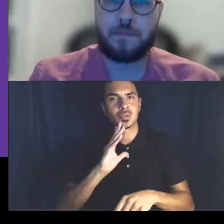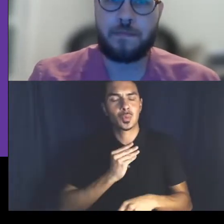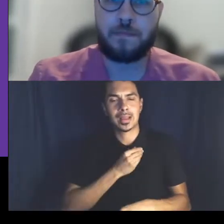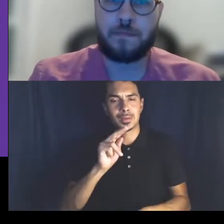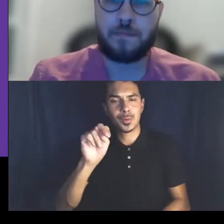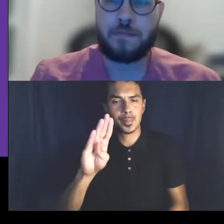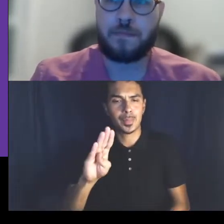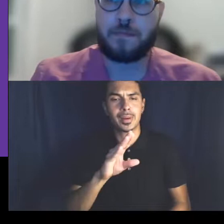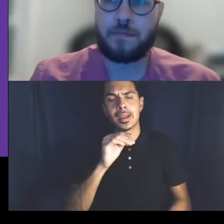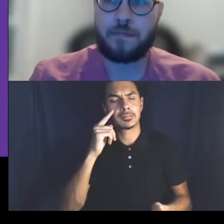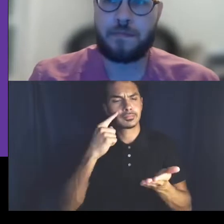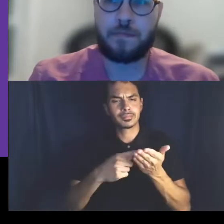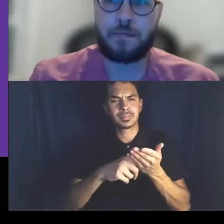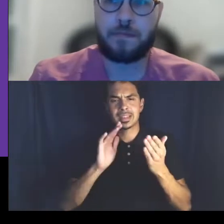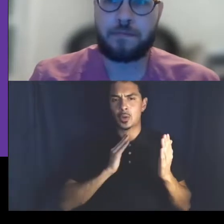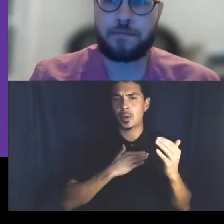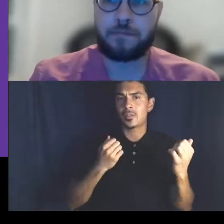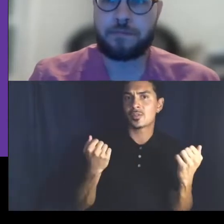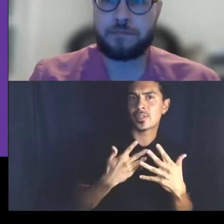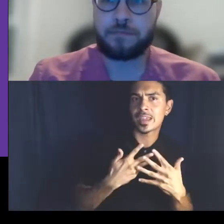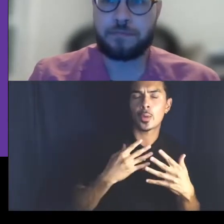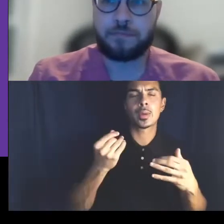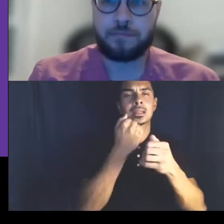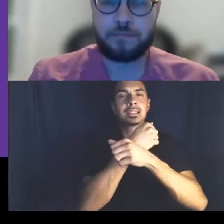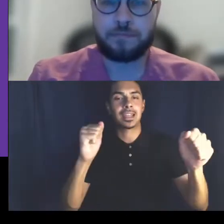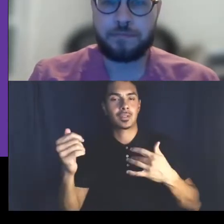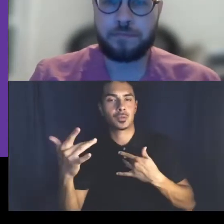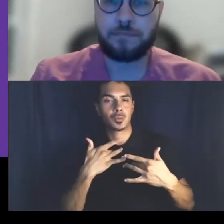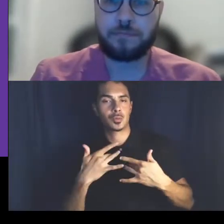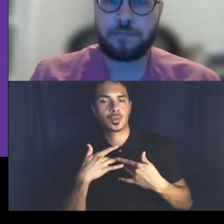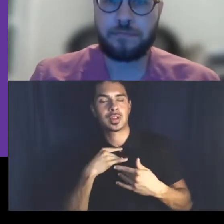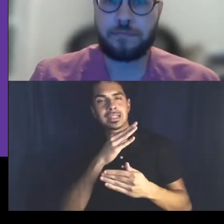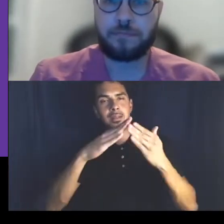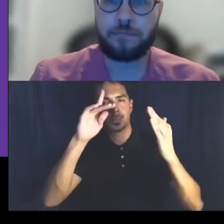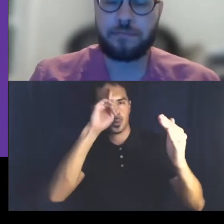as well as some strategies and tips that you all